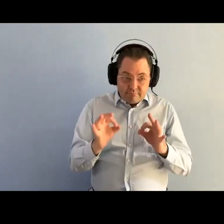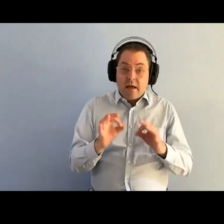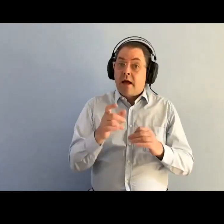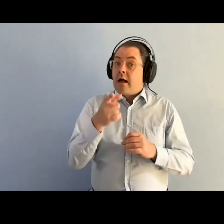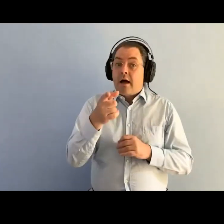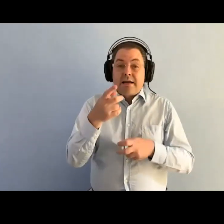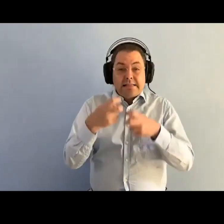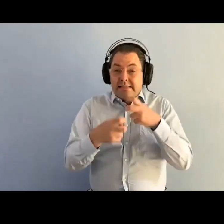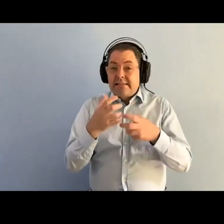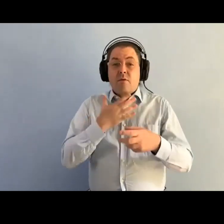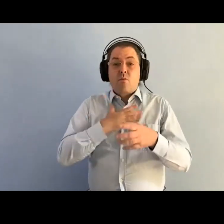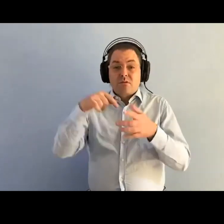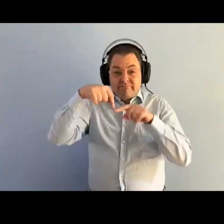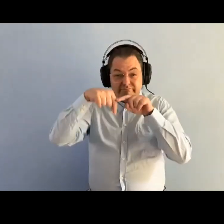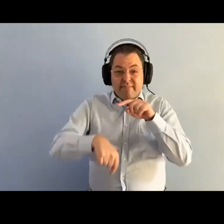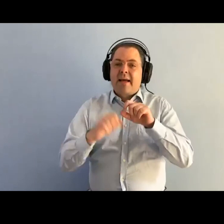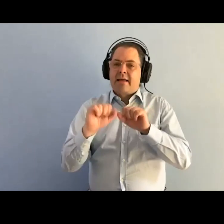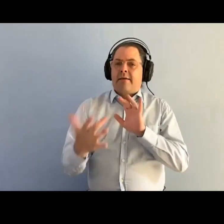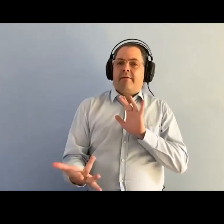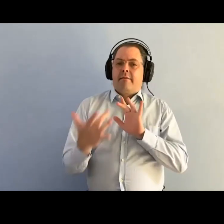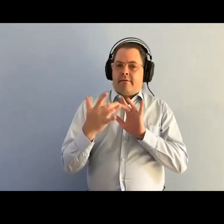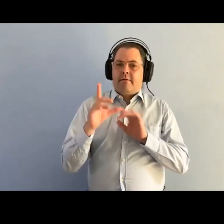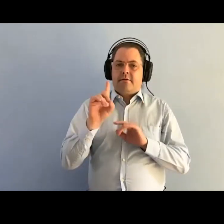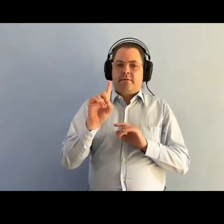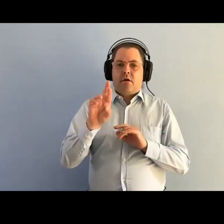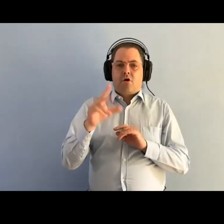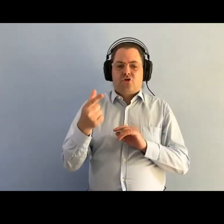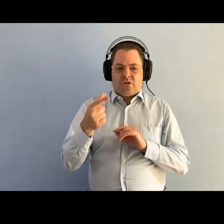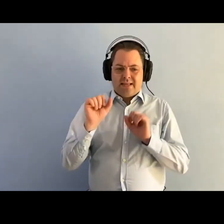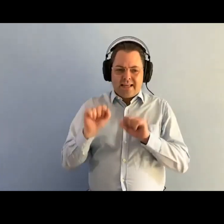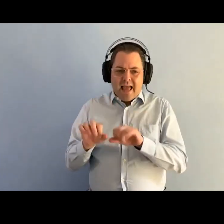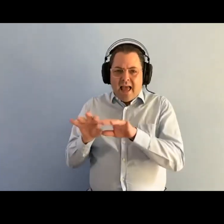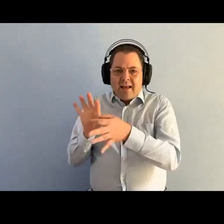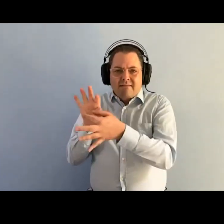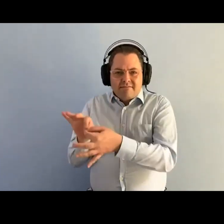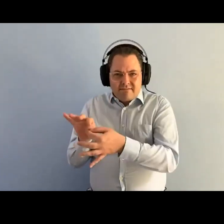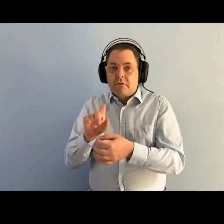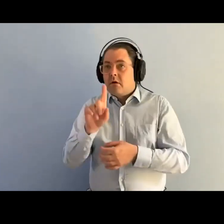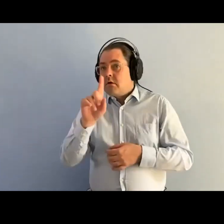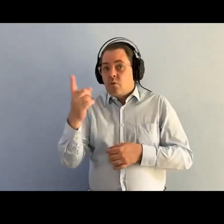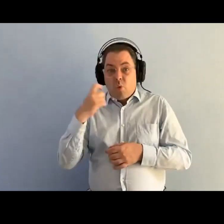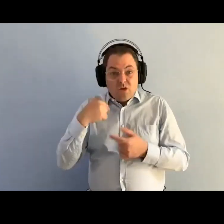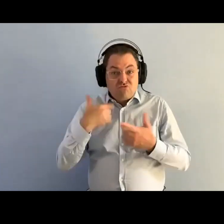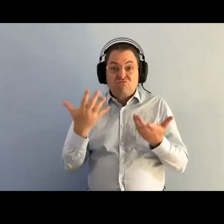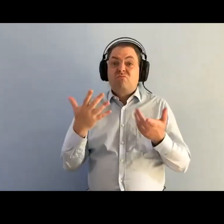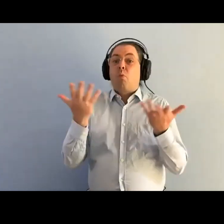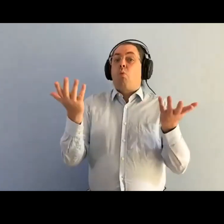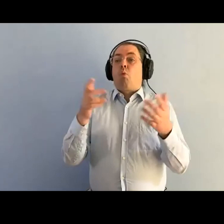and the sponsors for this event. Please reach out to us through